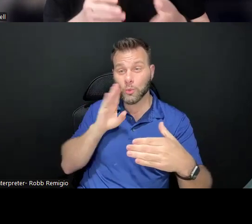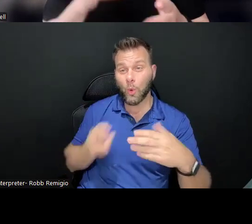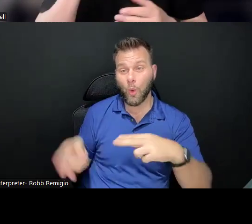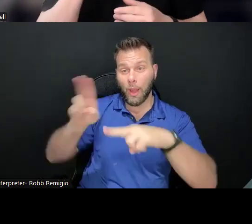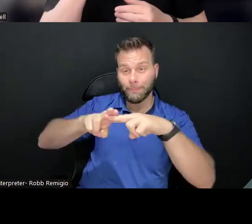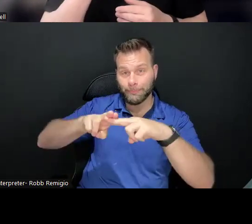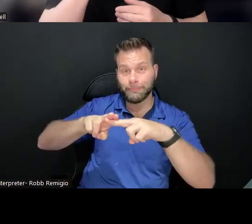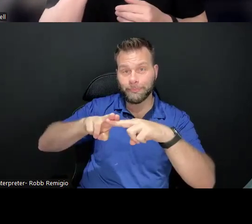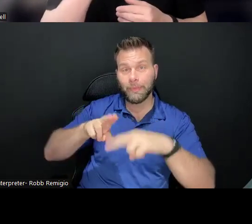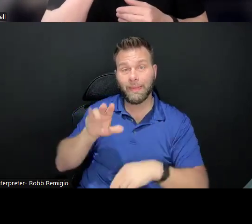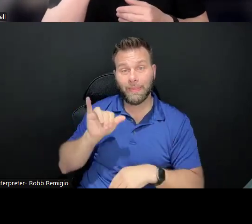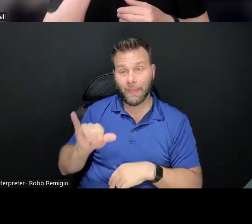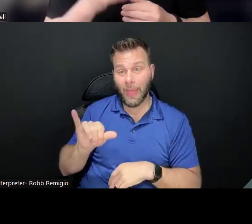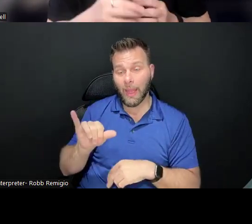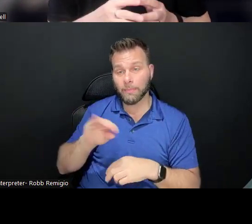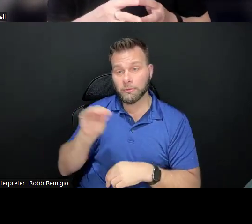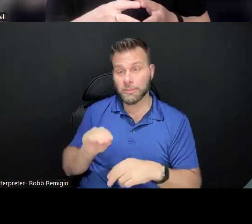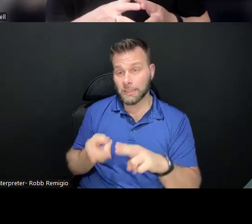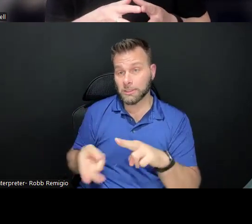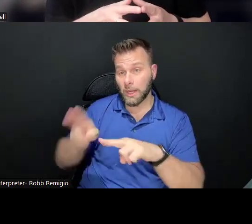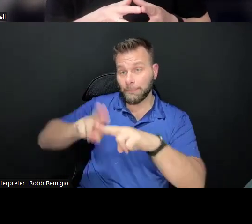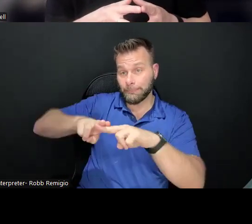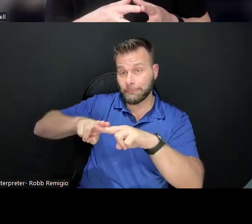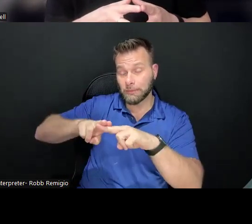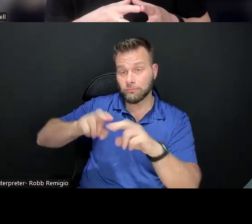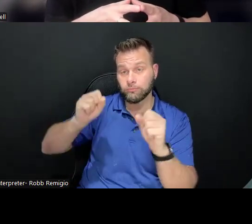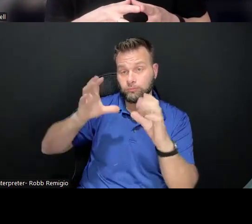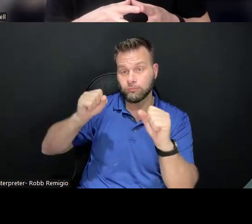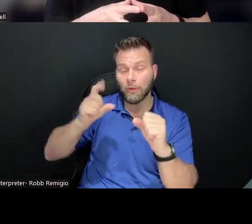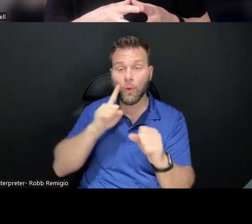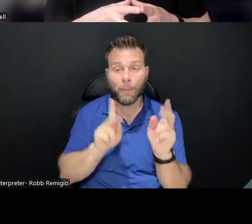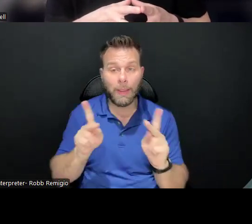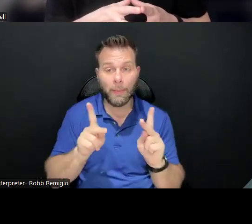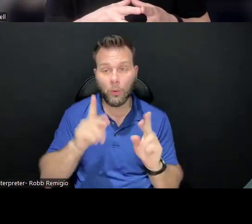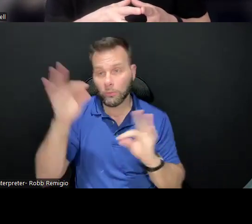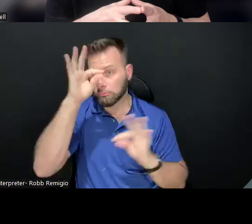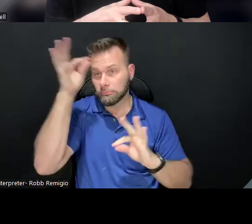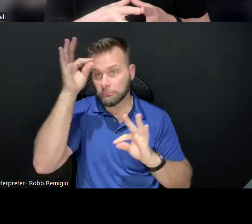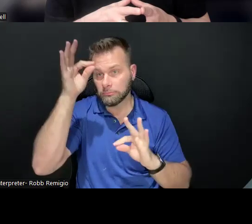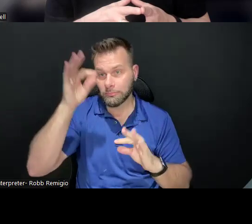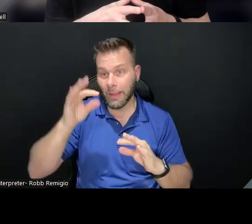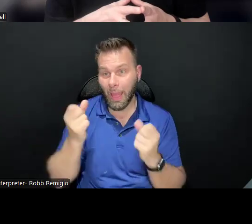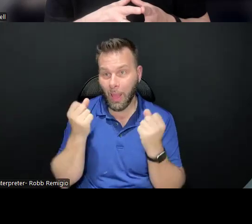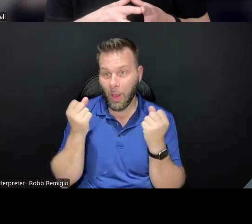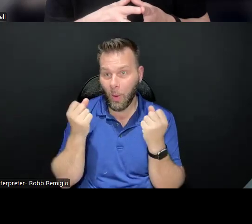toward these citizens, that The percentage is eye popping for people who have no idea how